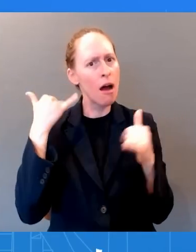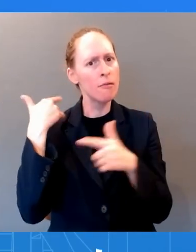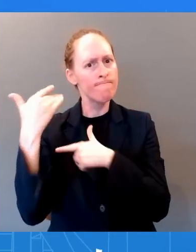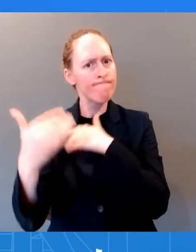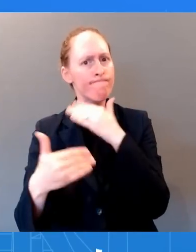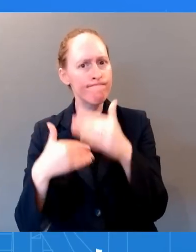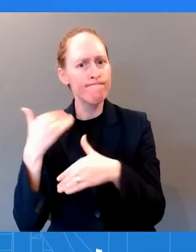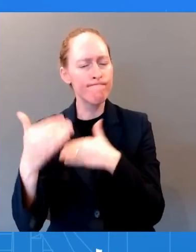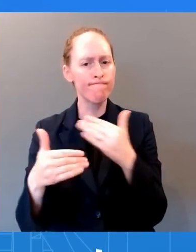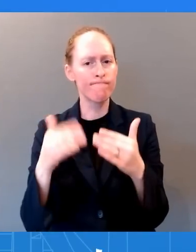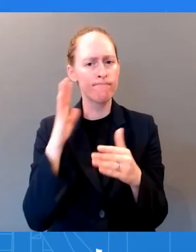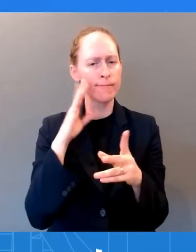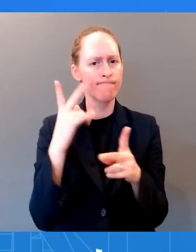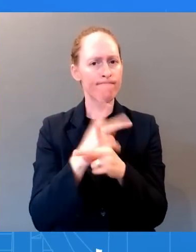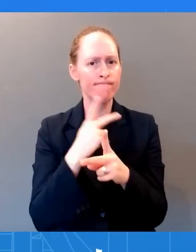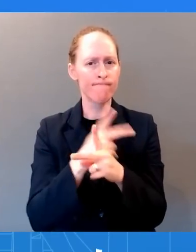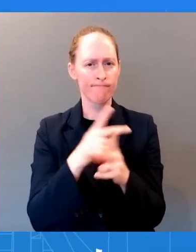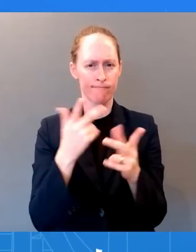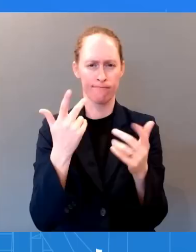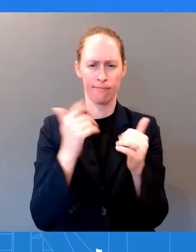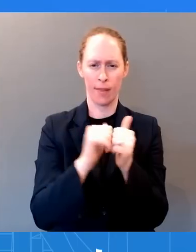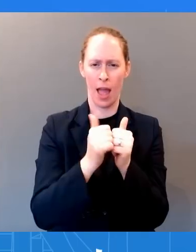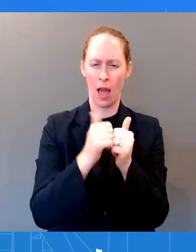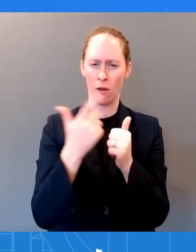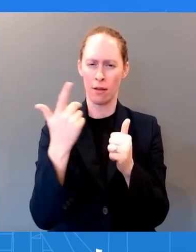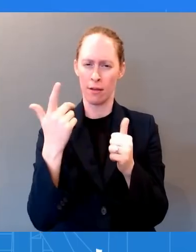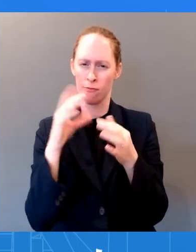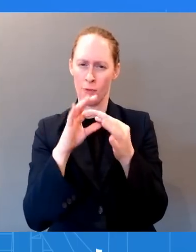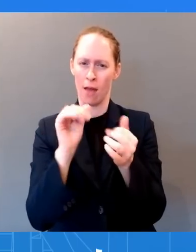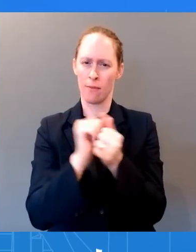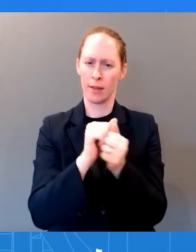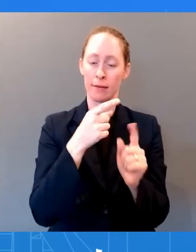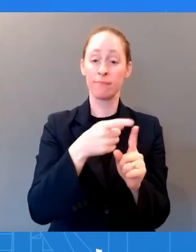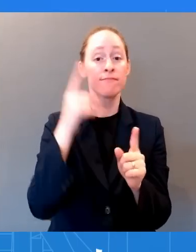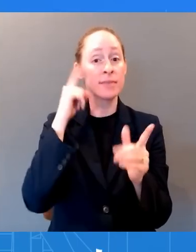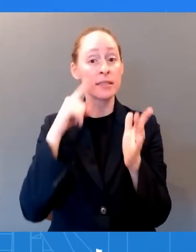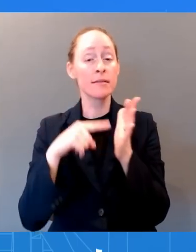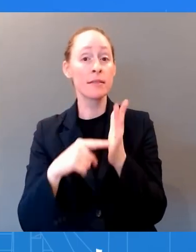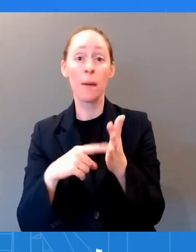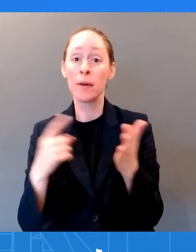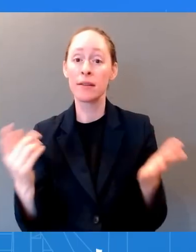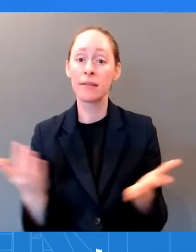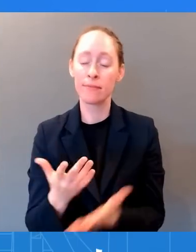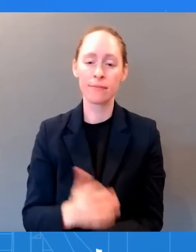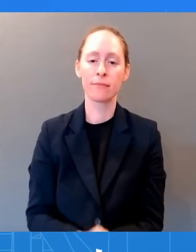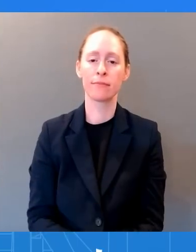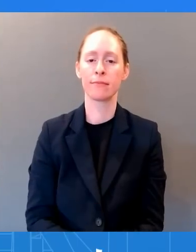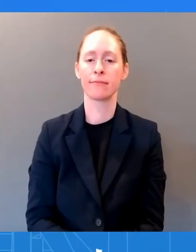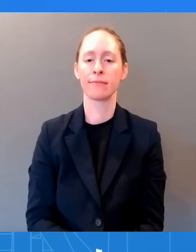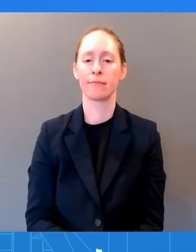An example is the DEA issued its first license -- licenses to companies to cultivate marijuana